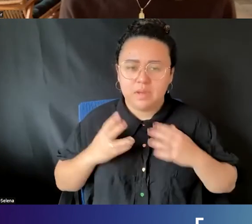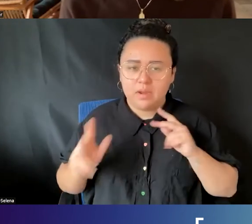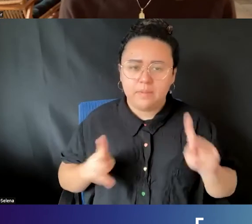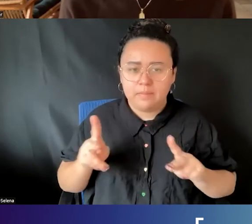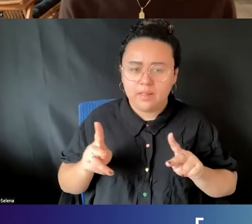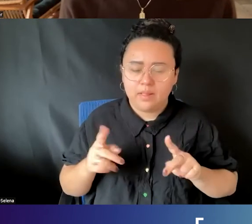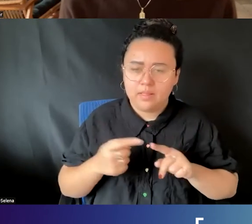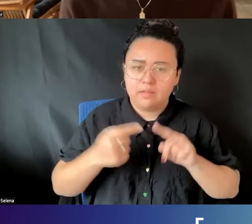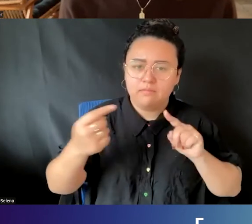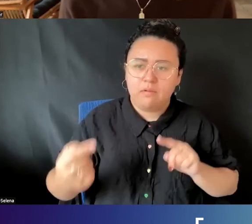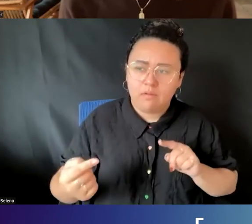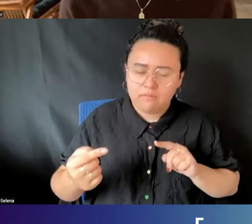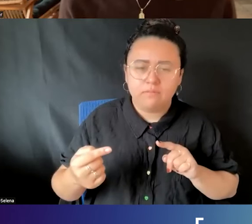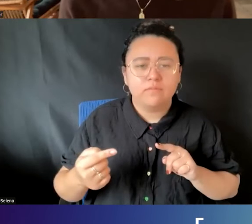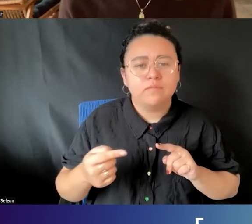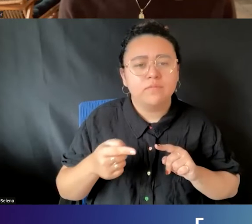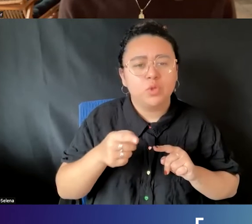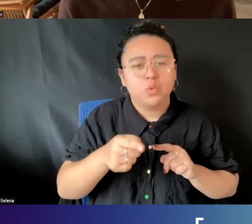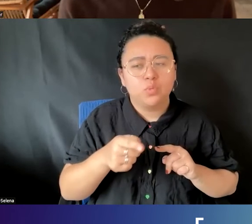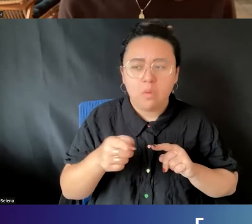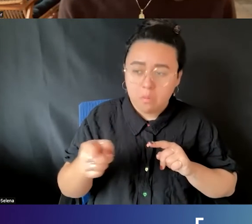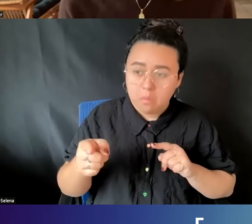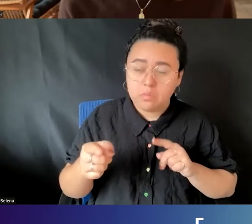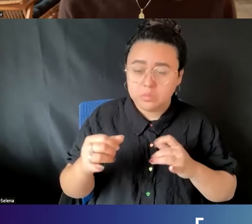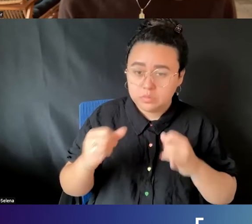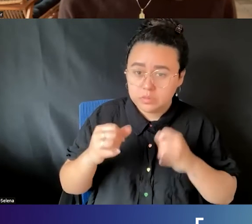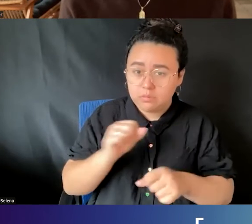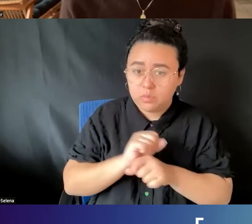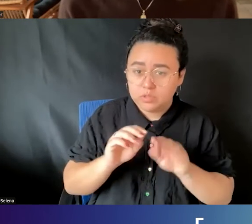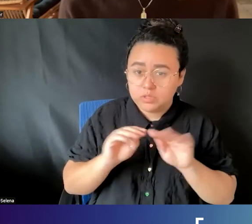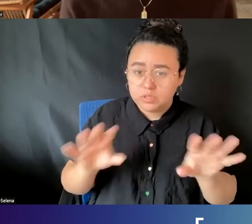there are many people also working in the distribution landscape that want to